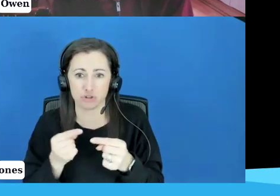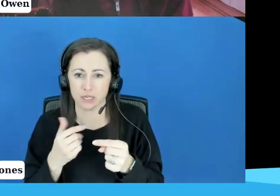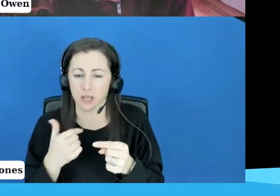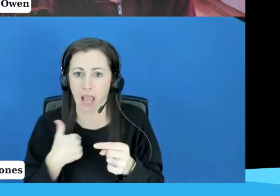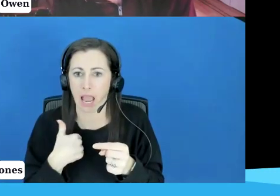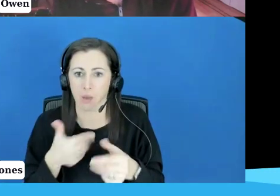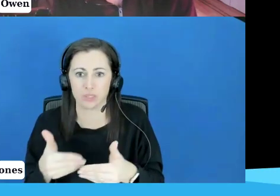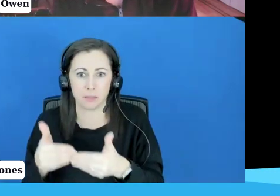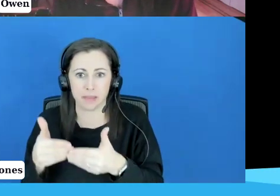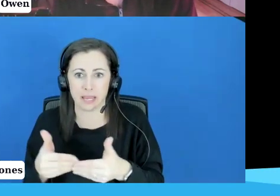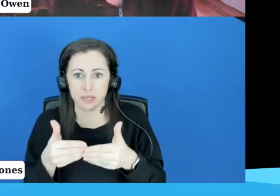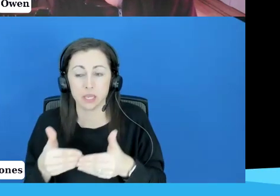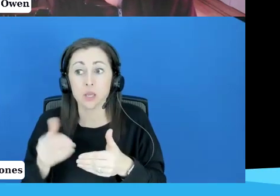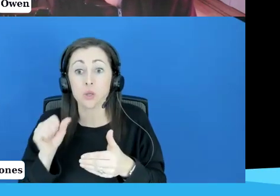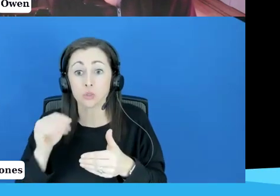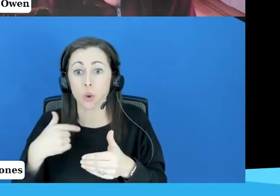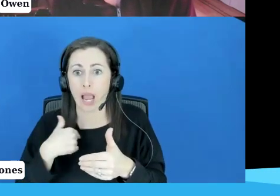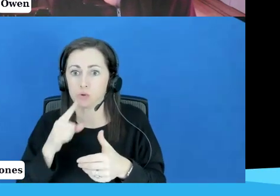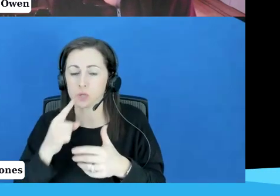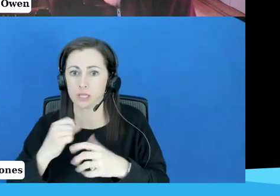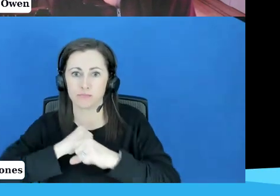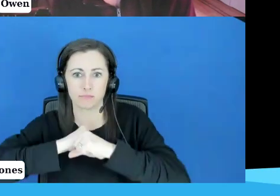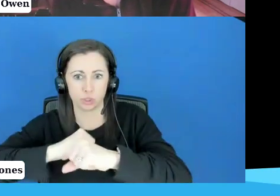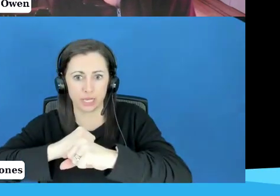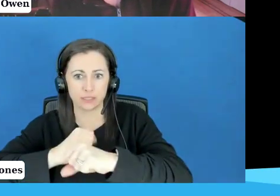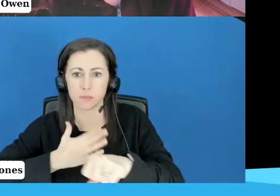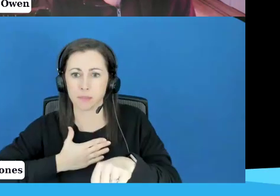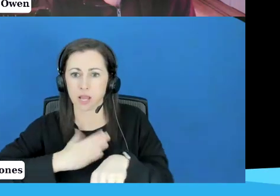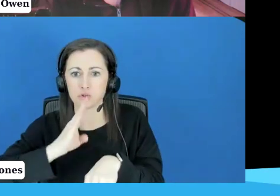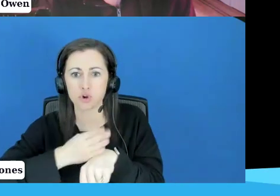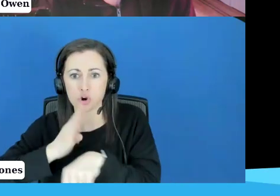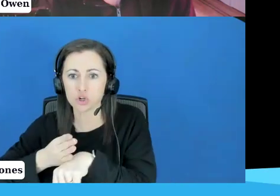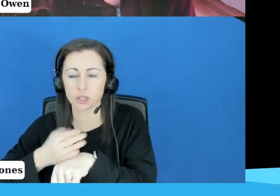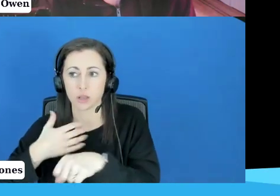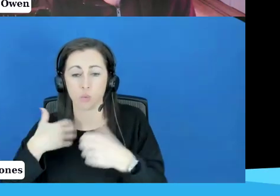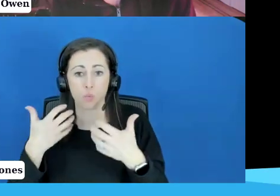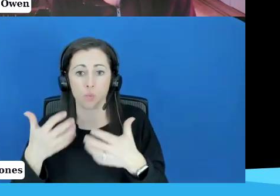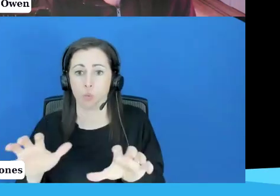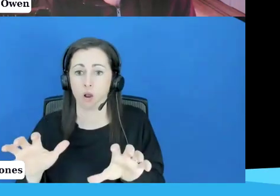I became extremely protective of my daughters. I didn't want to let them out of my sight.